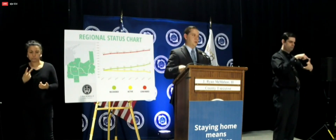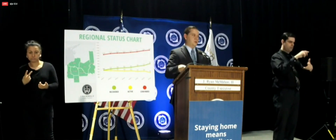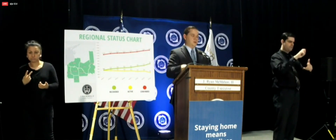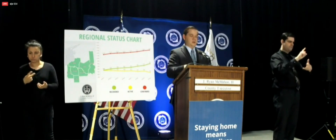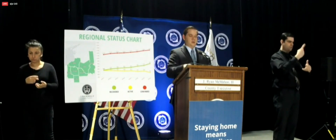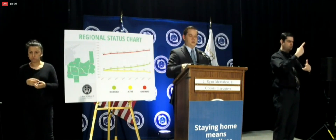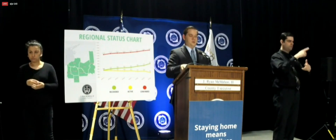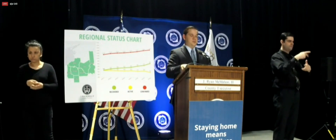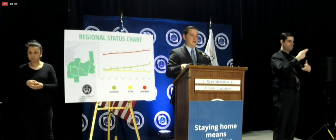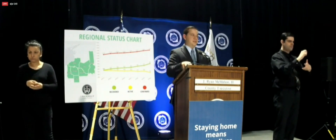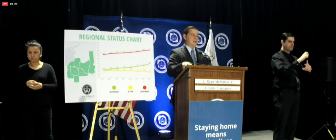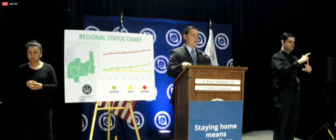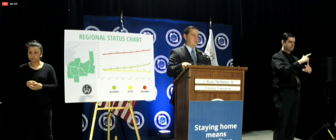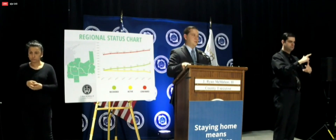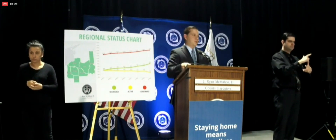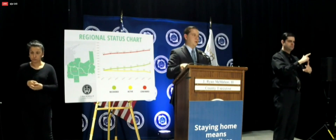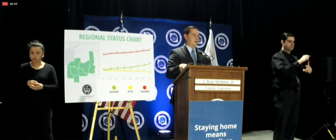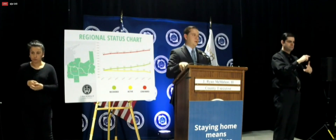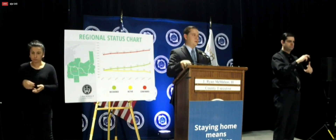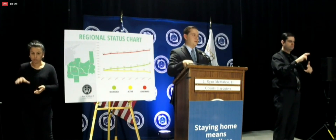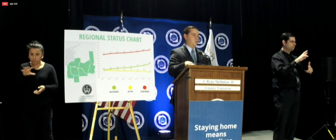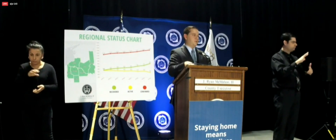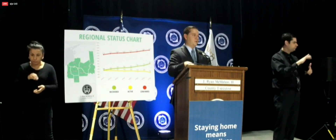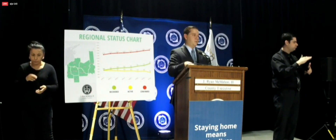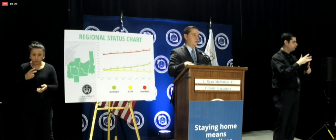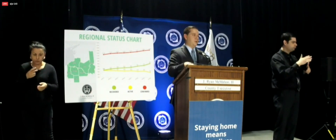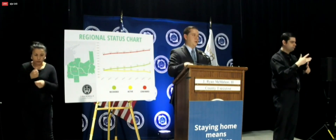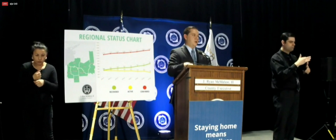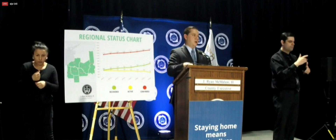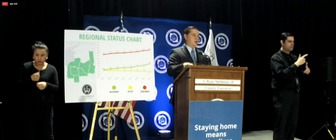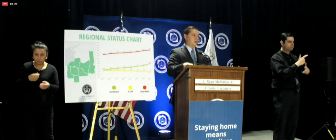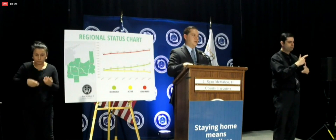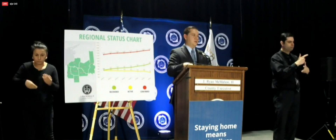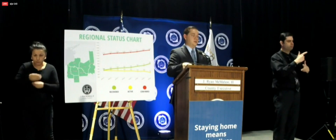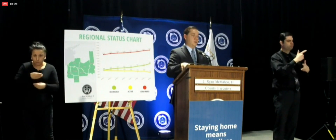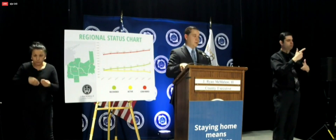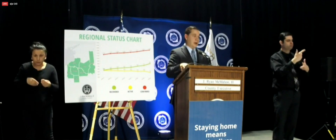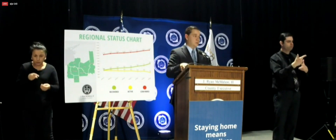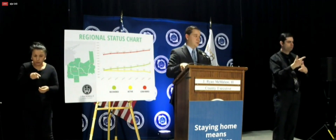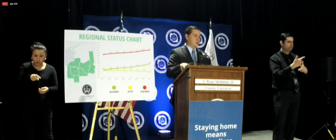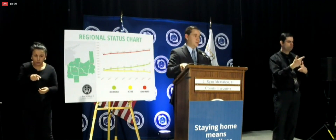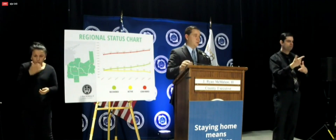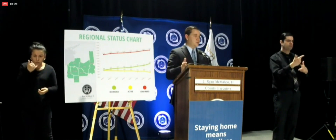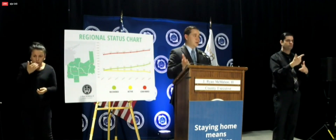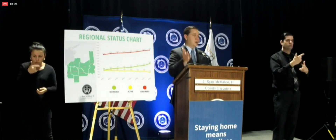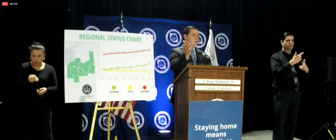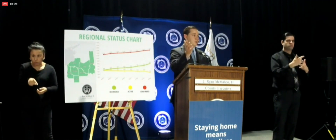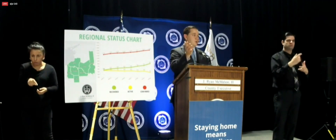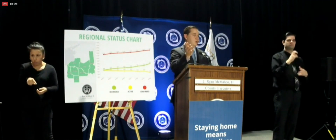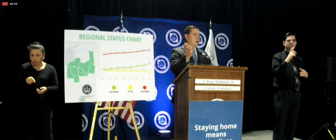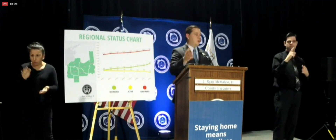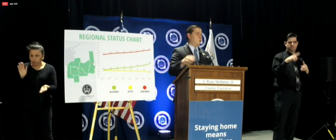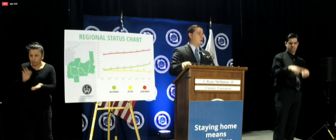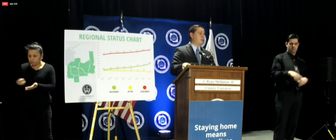ONE, THEN, YOU HAVE A LOT OF -- YOU GIVE YOURSELF TIME AFTER PHASE ONE TO ASSESS CASES, WHERE THE CASES ARE COMING FROM.